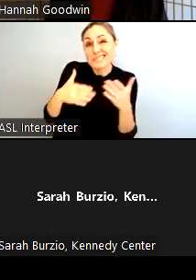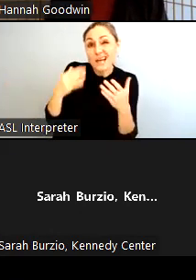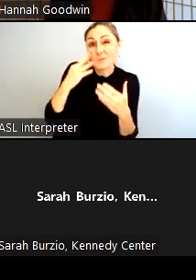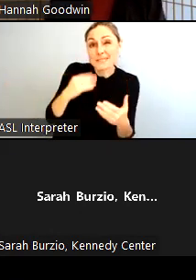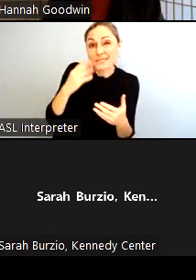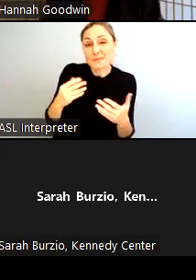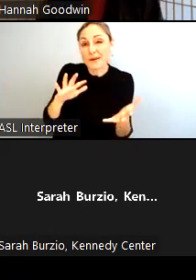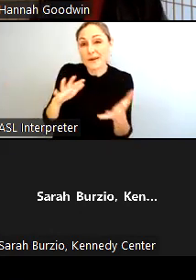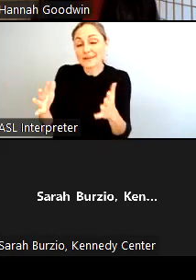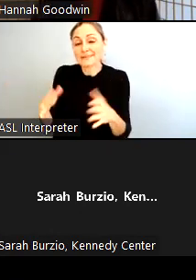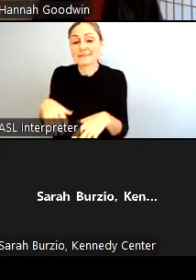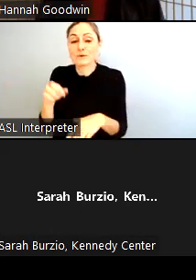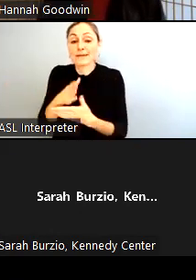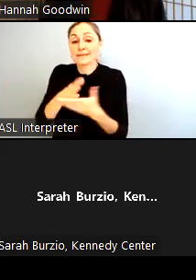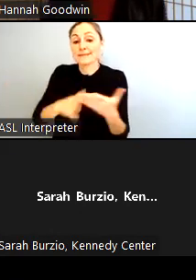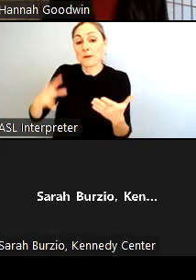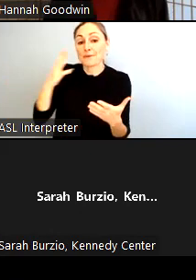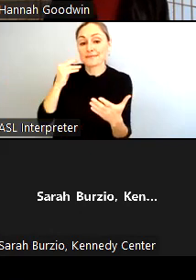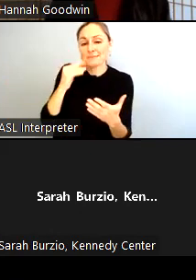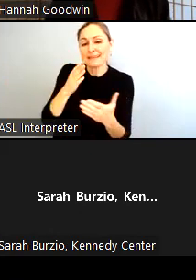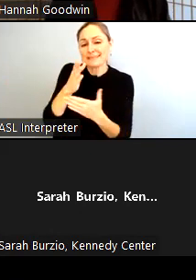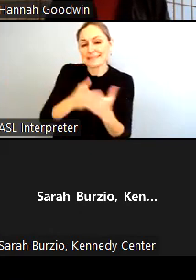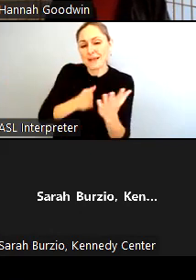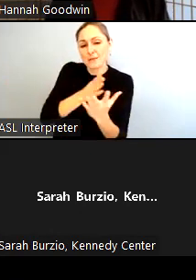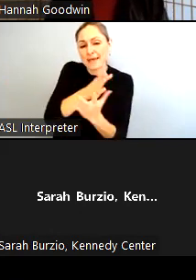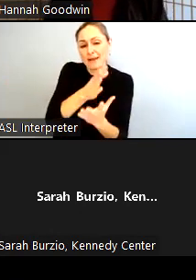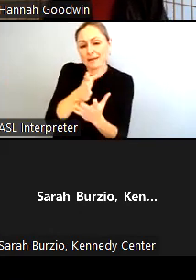or maybe some experience in certain areas but other things are new?